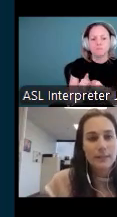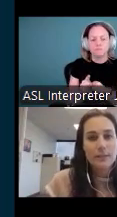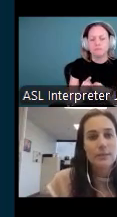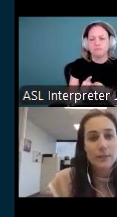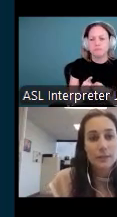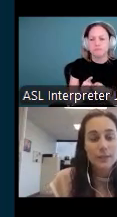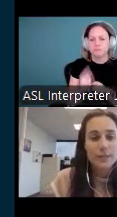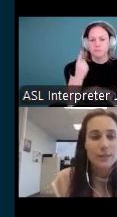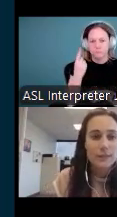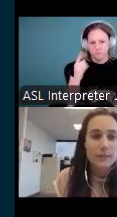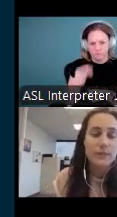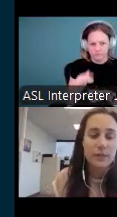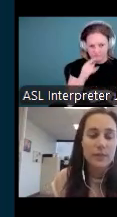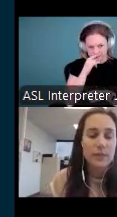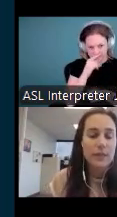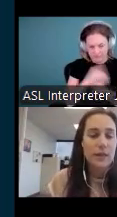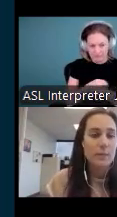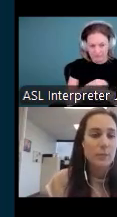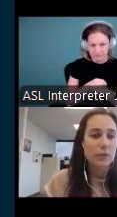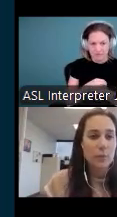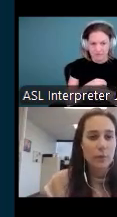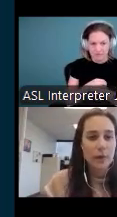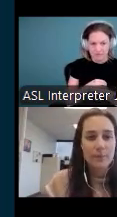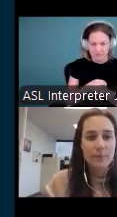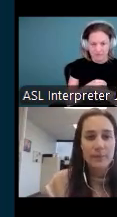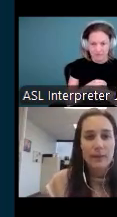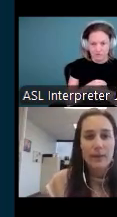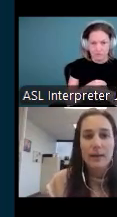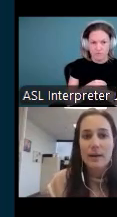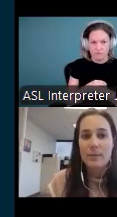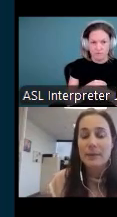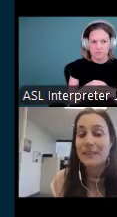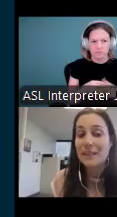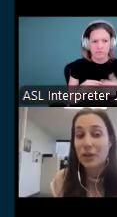so this first, this first bulletin point, I'm seeing a lot